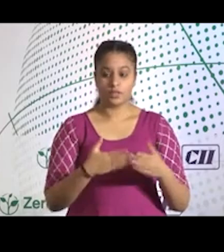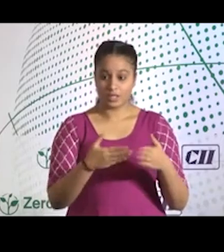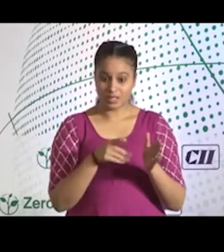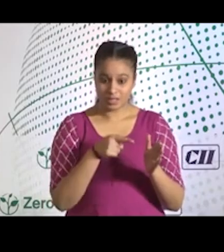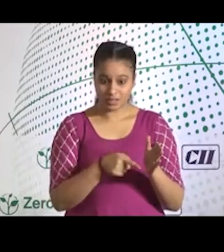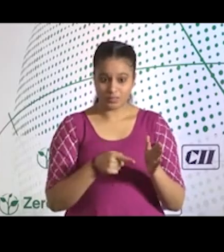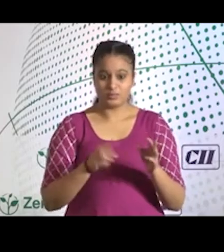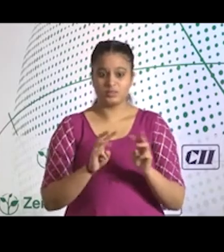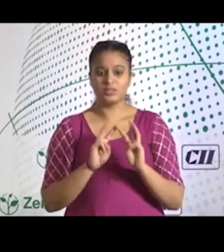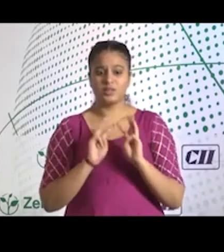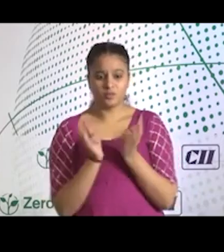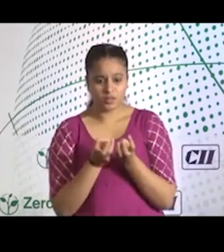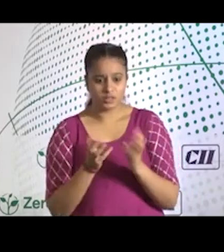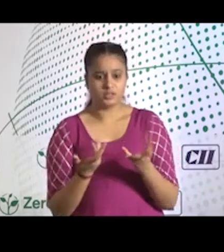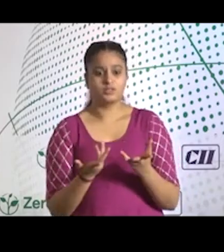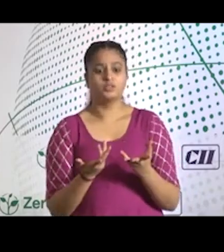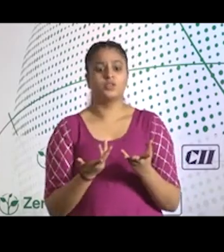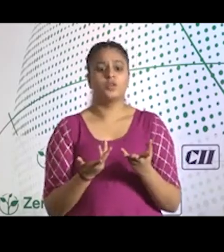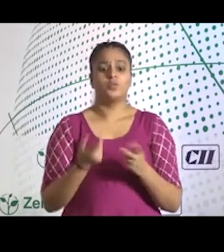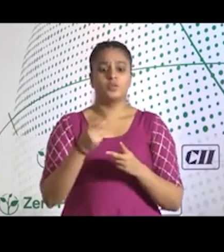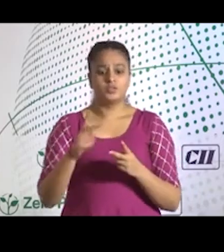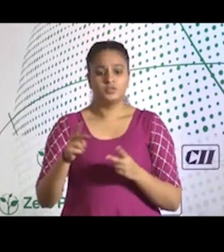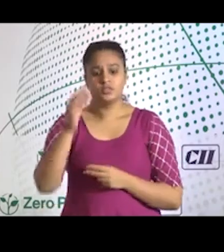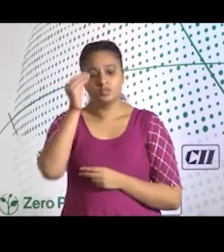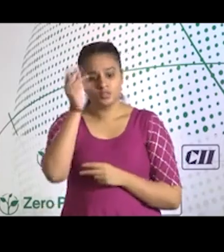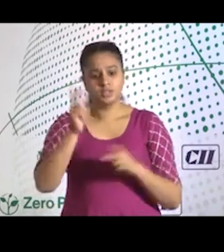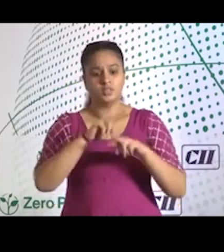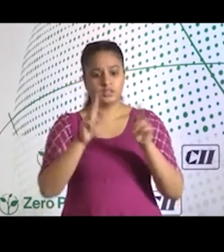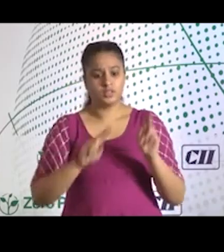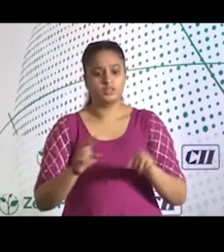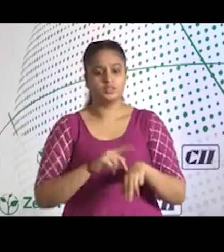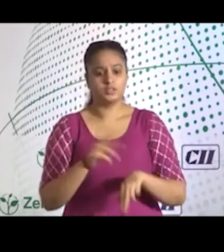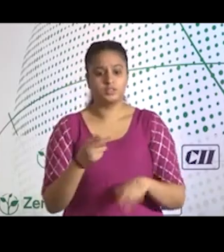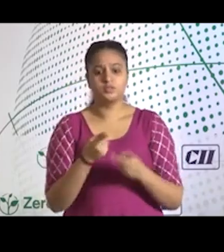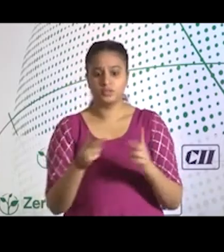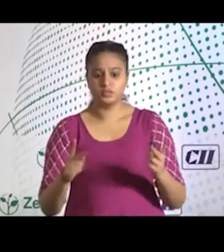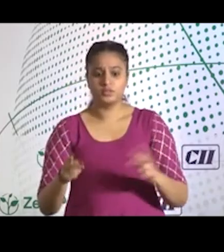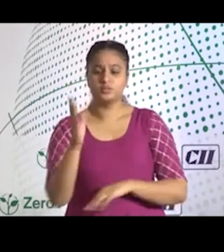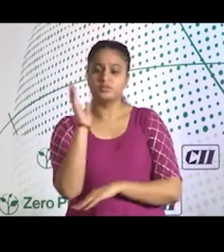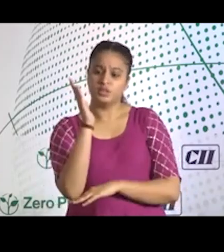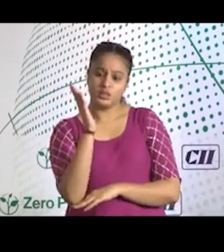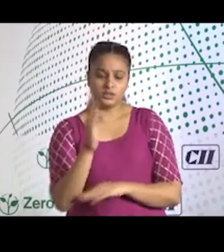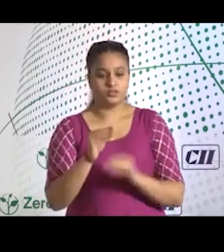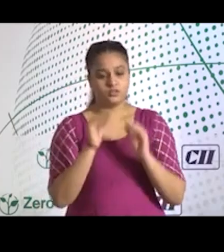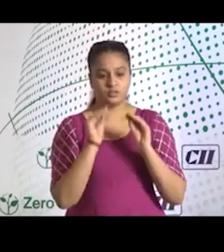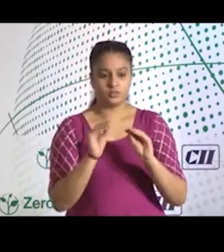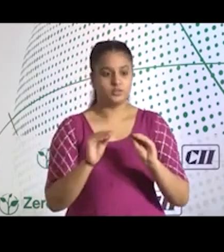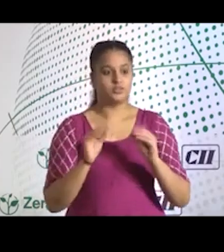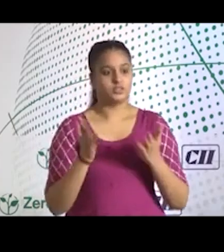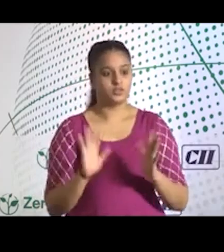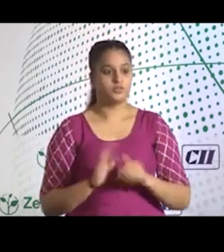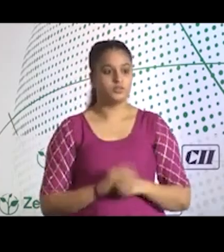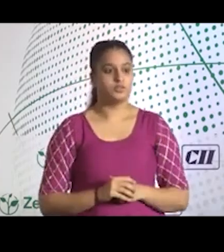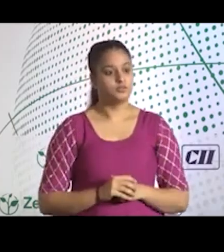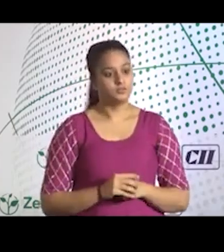and sessions to sensitize them as to how to deal with the social stigma